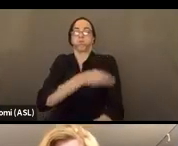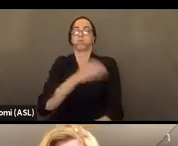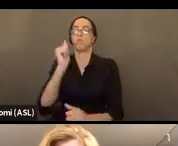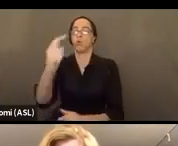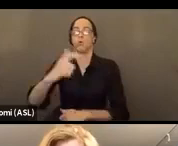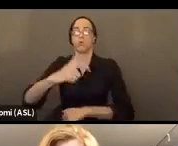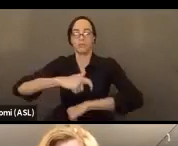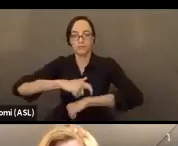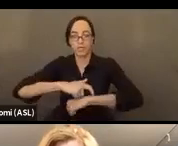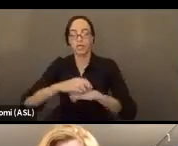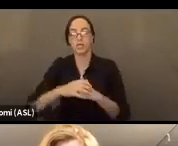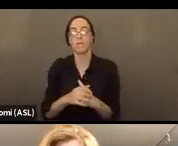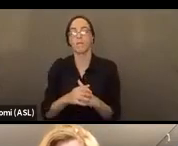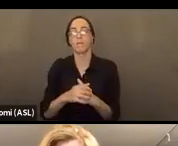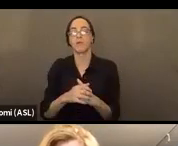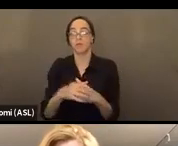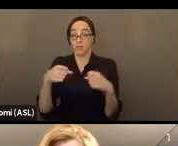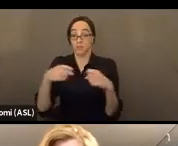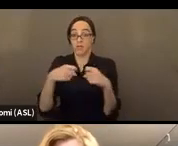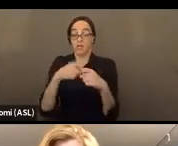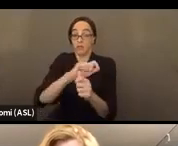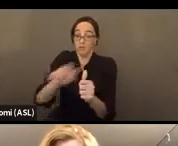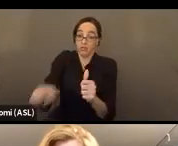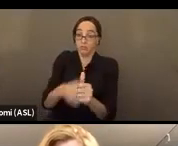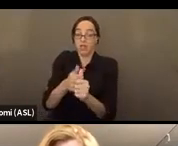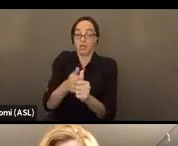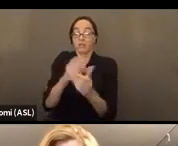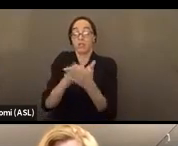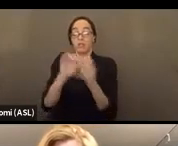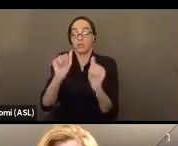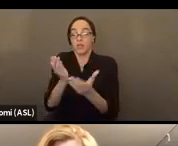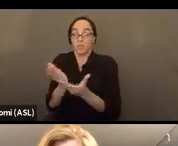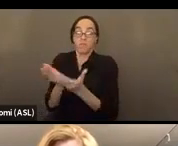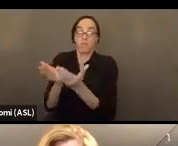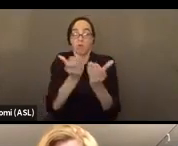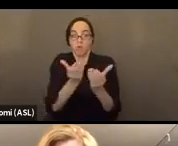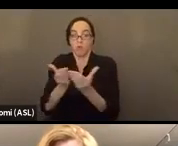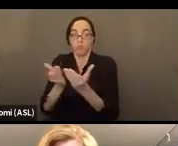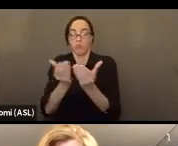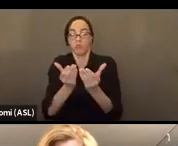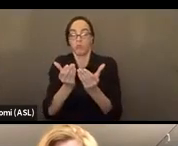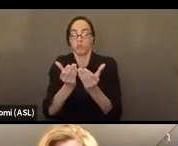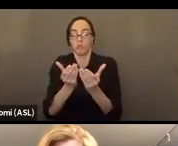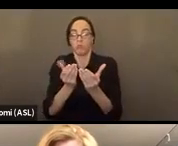mobile that people can plug into not not dependent on a wall like i have in my office right now